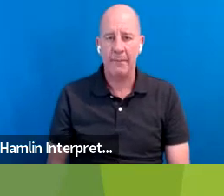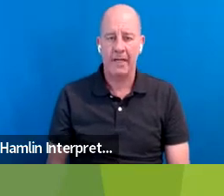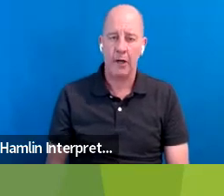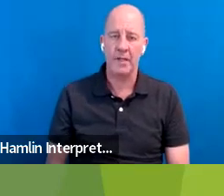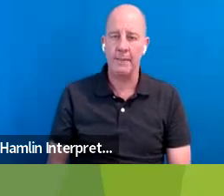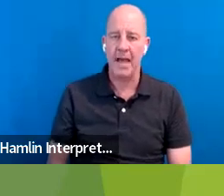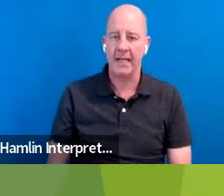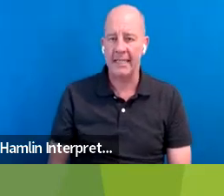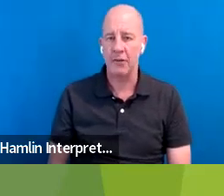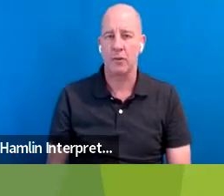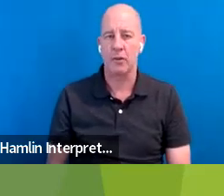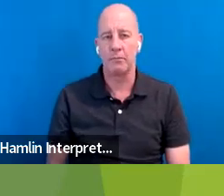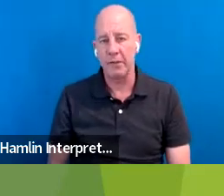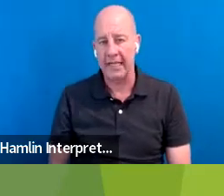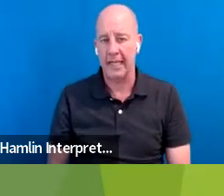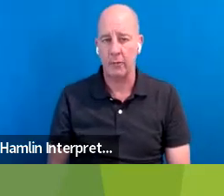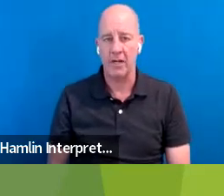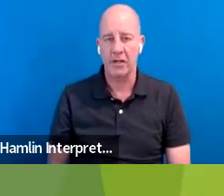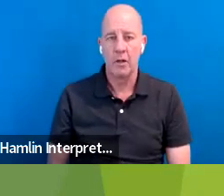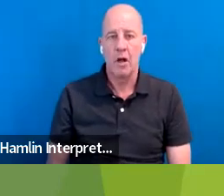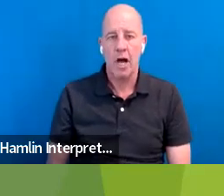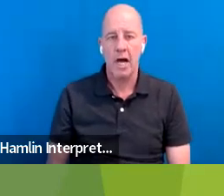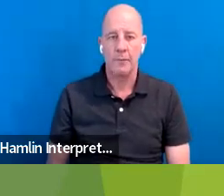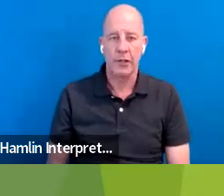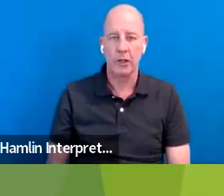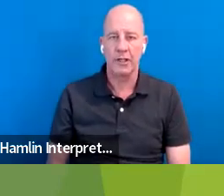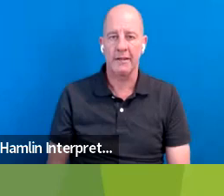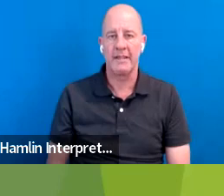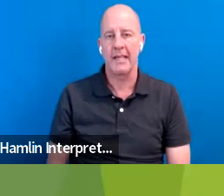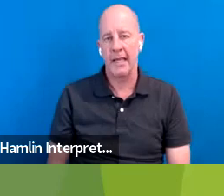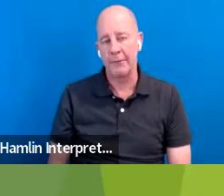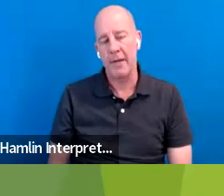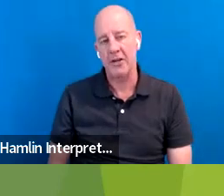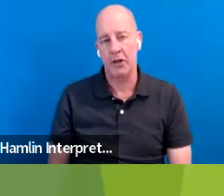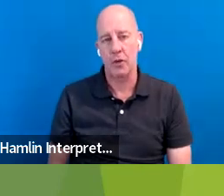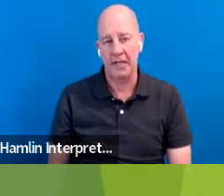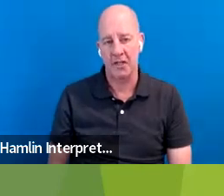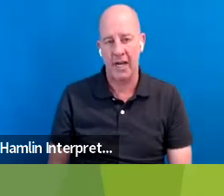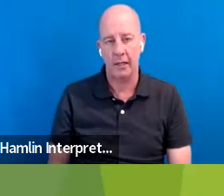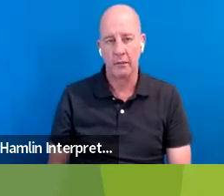How do we keep that conceptual plain language? You're going to look at the information that you are trying to share.